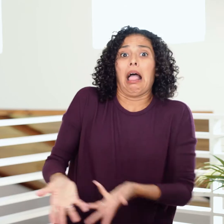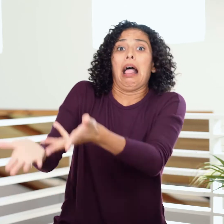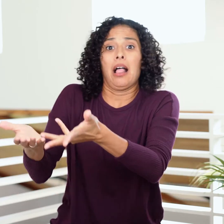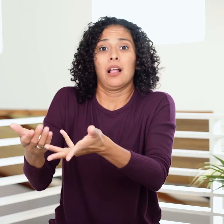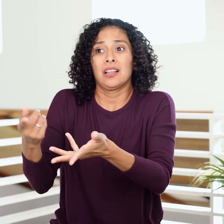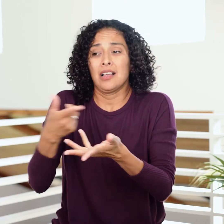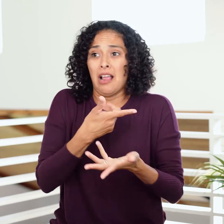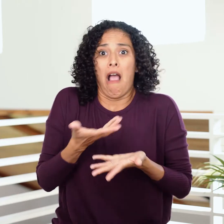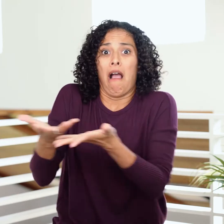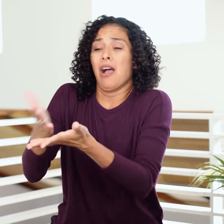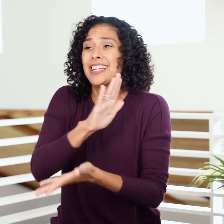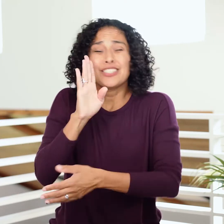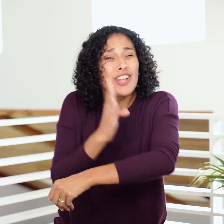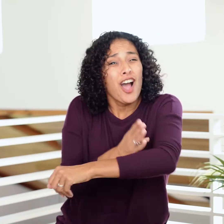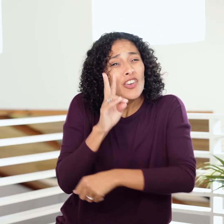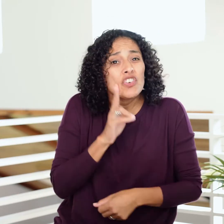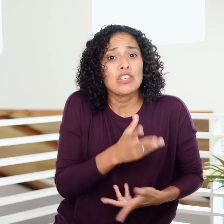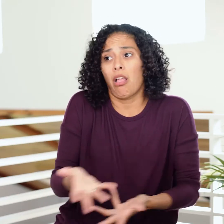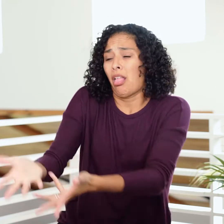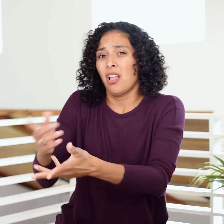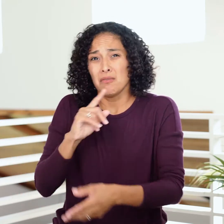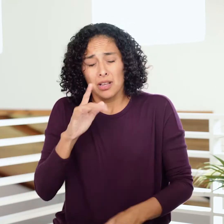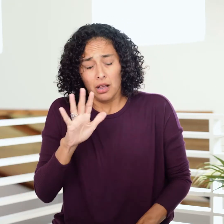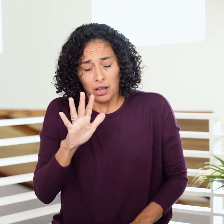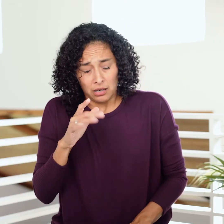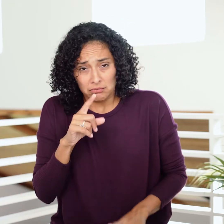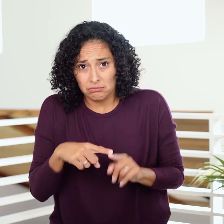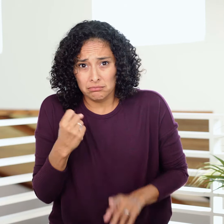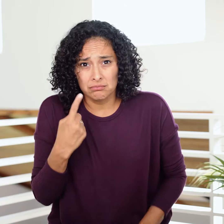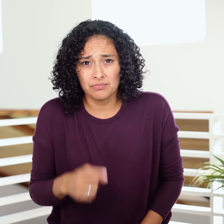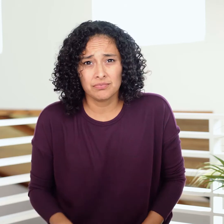offering them his virgin daughters. It’s unfathomable.